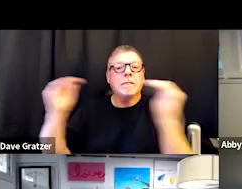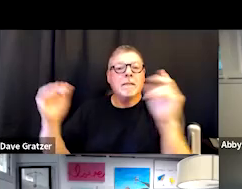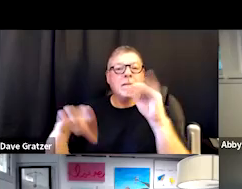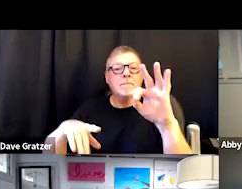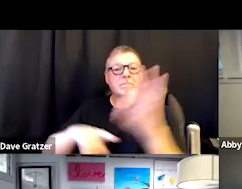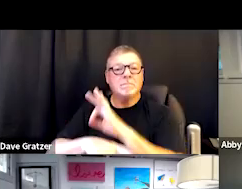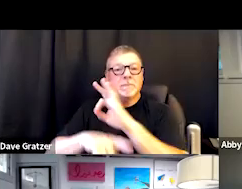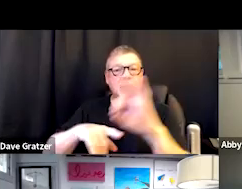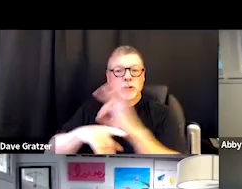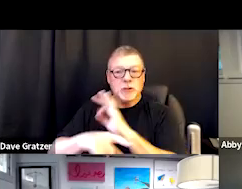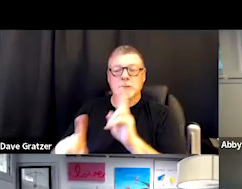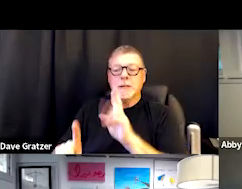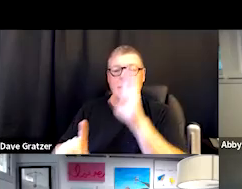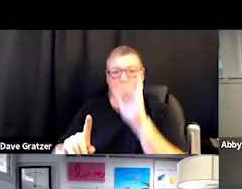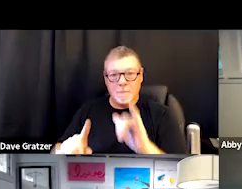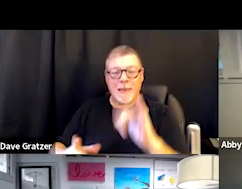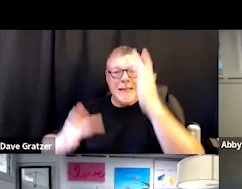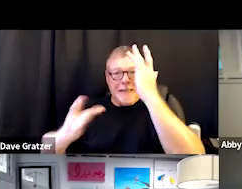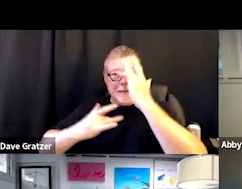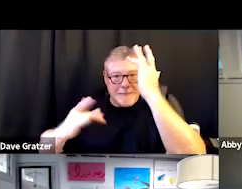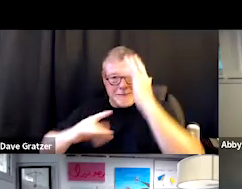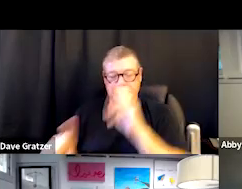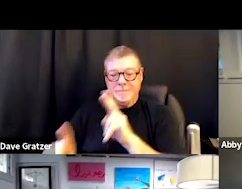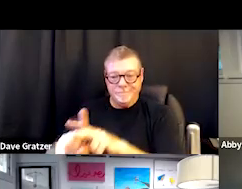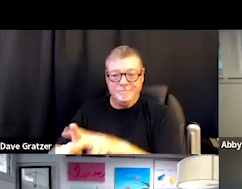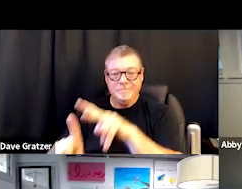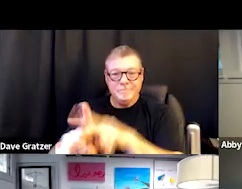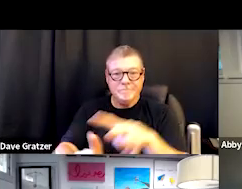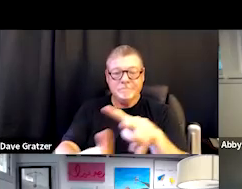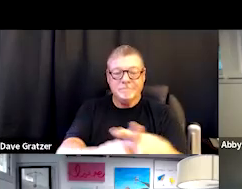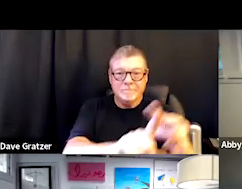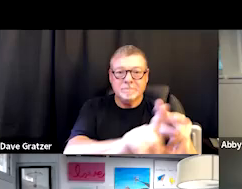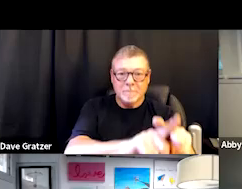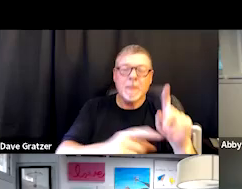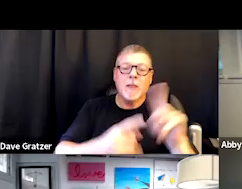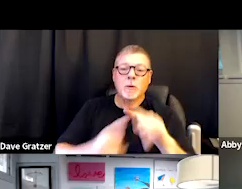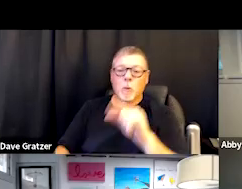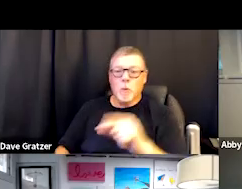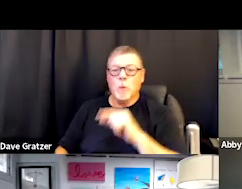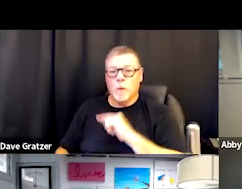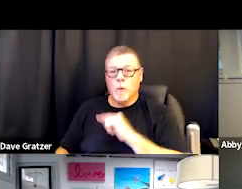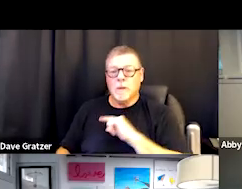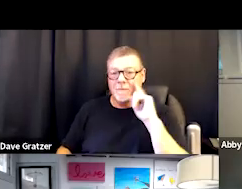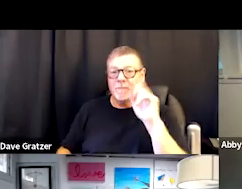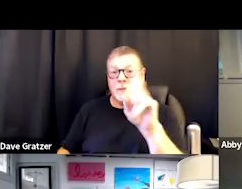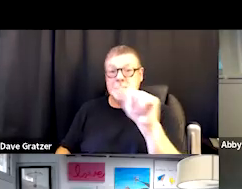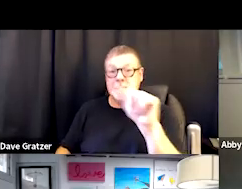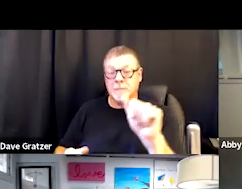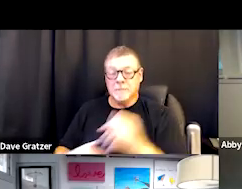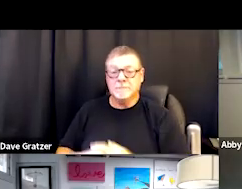by the signs and symptoms that the applicant experiences in order to qualify for disability.